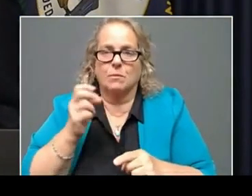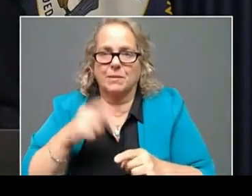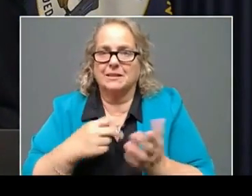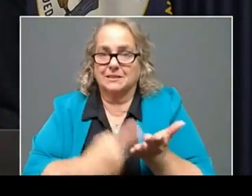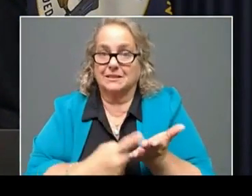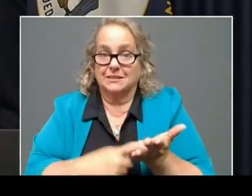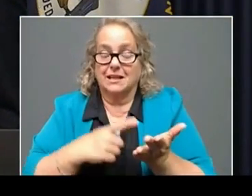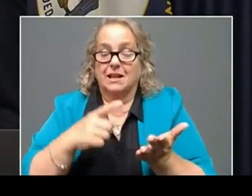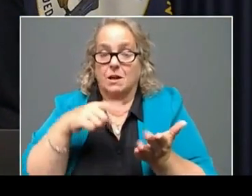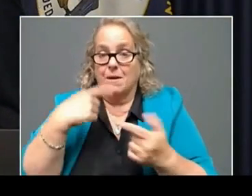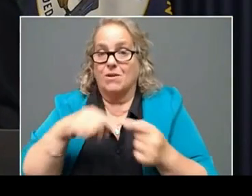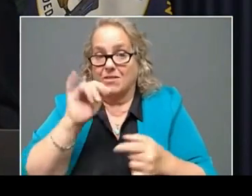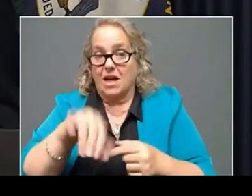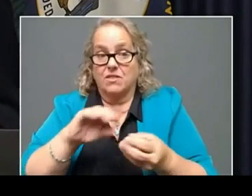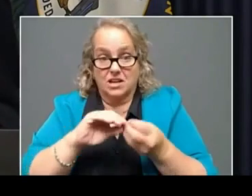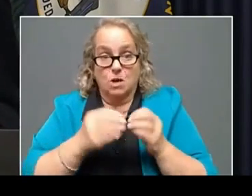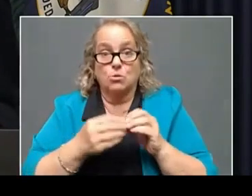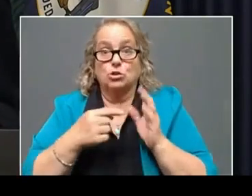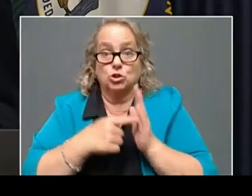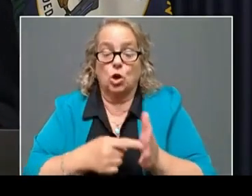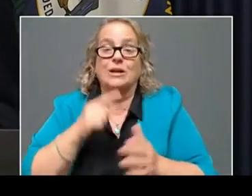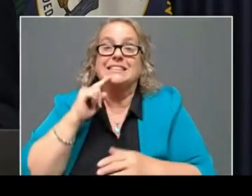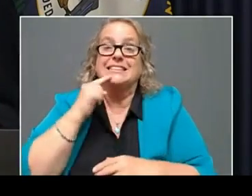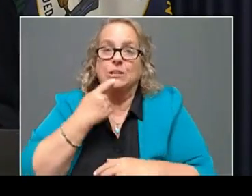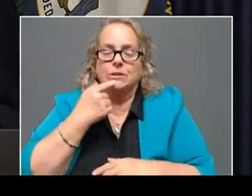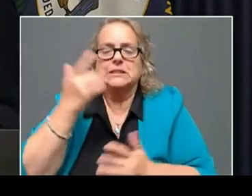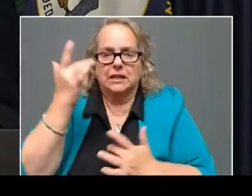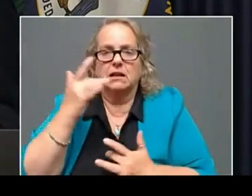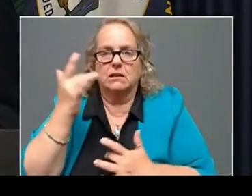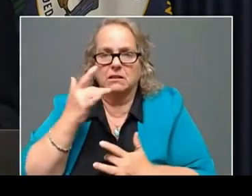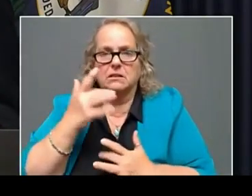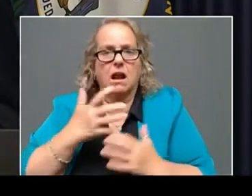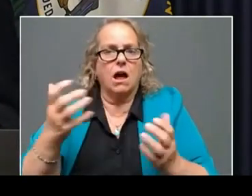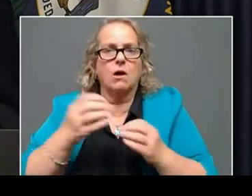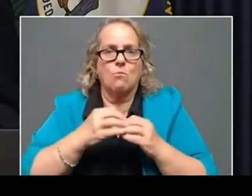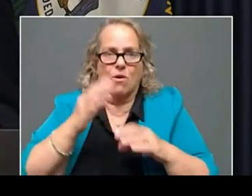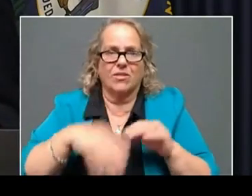probably show serious illness a lot more than they show. You know, somebody